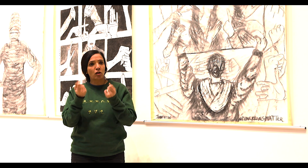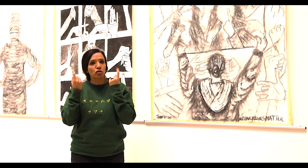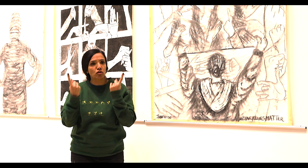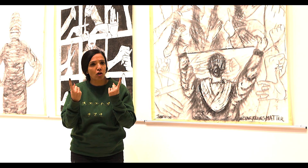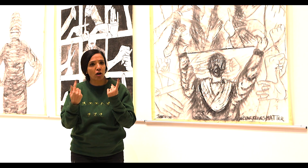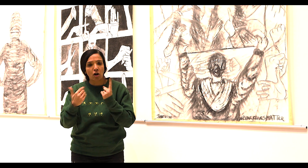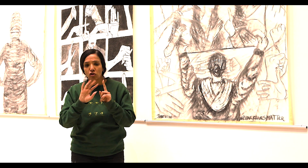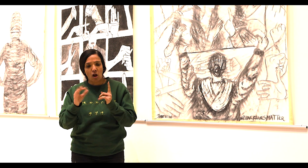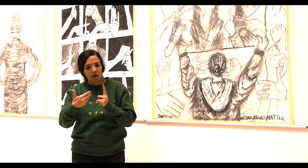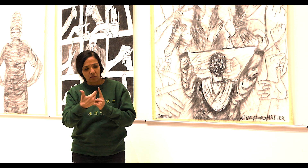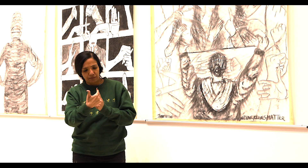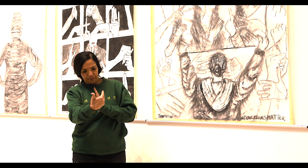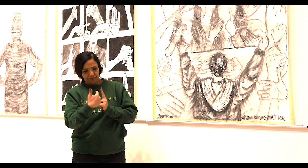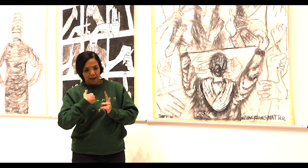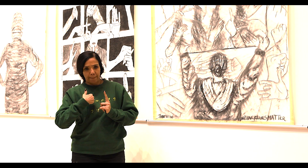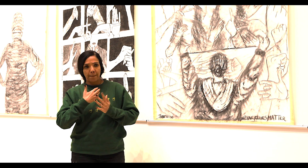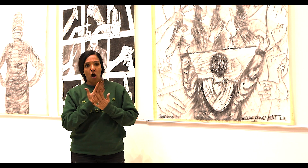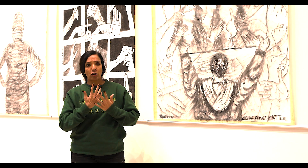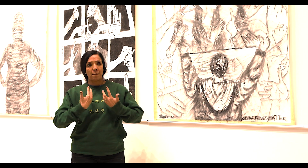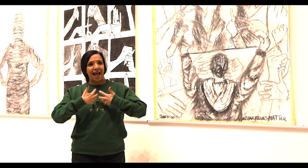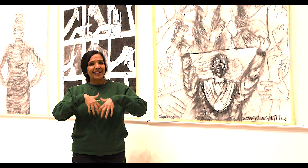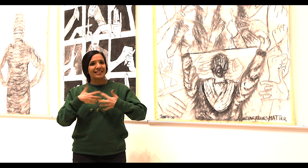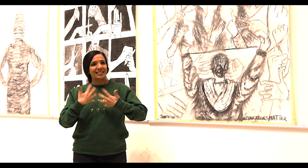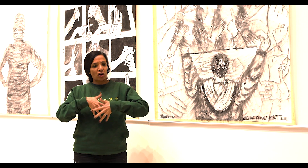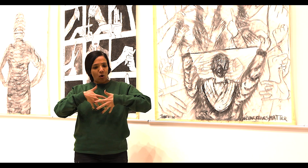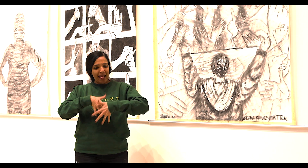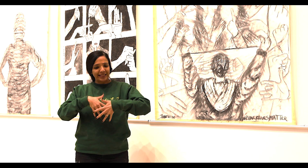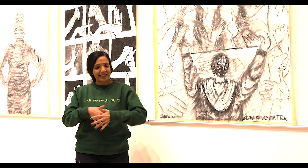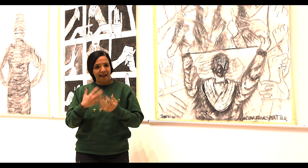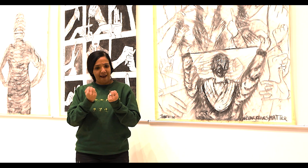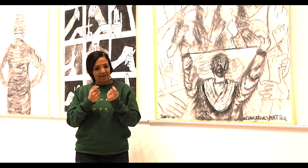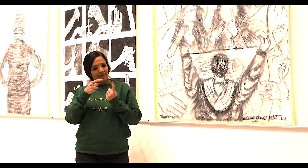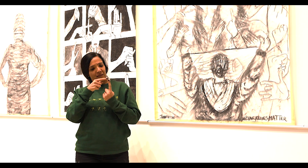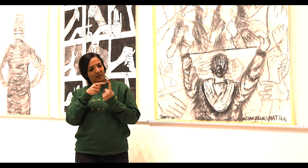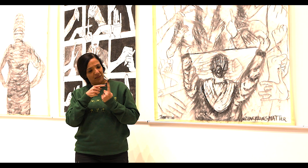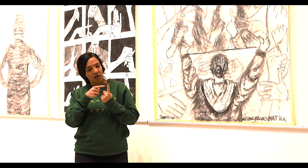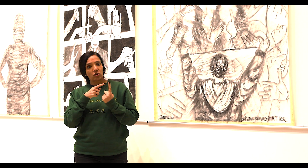what we misunderstand, how intersectionality is part of a person.